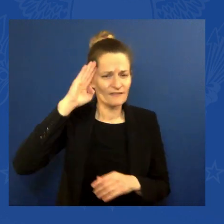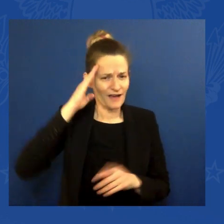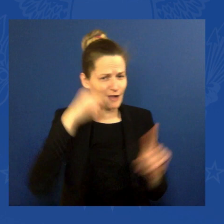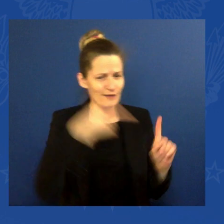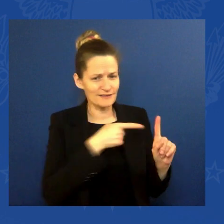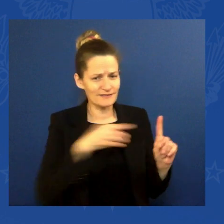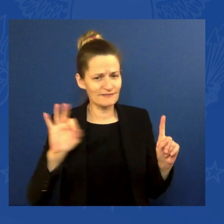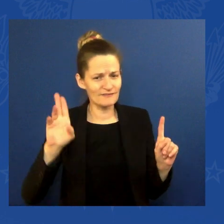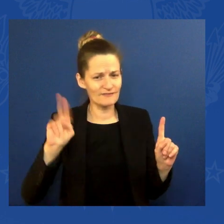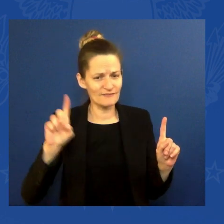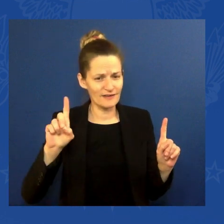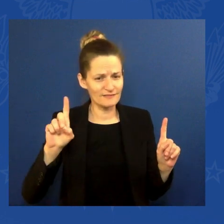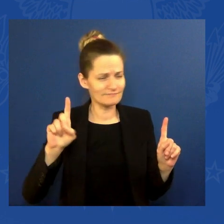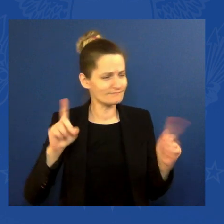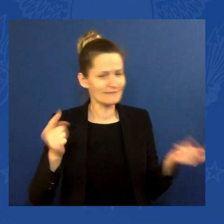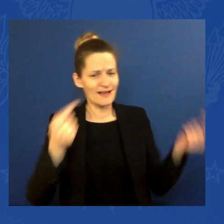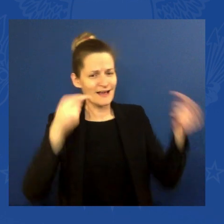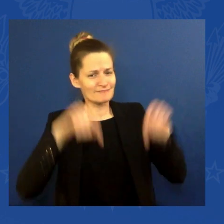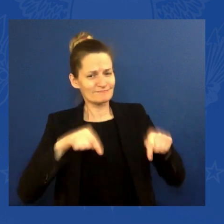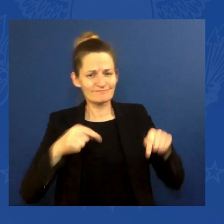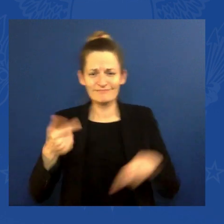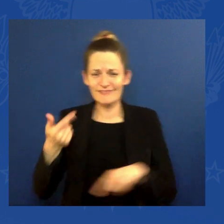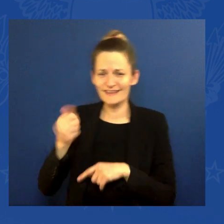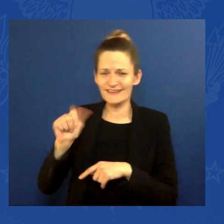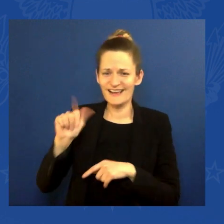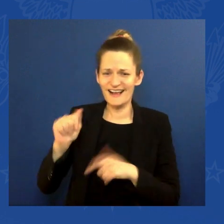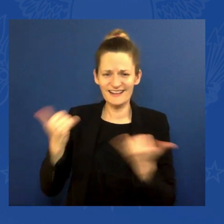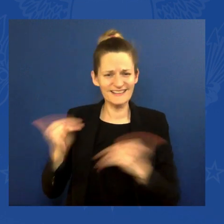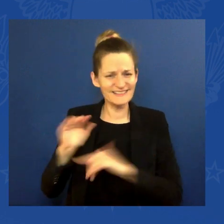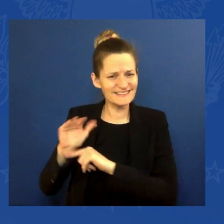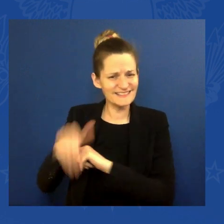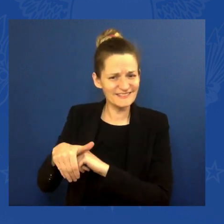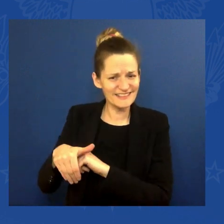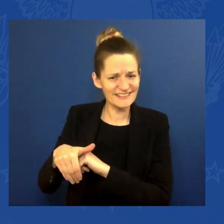For over three decades, this event has been the opportunity